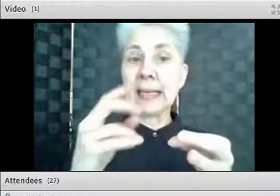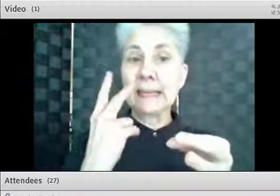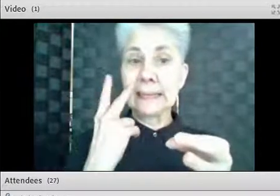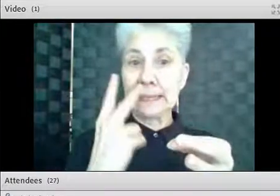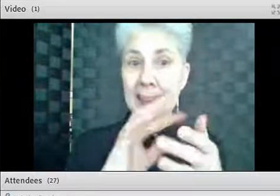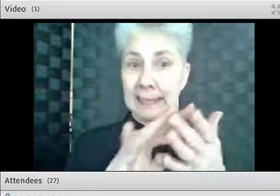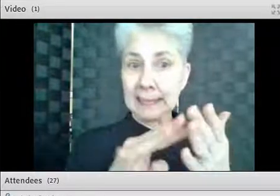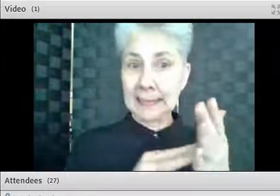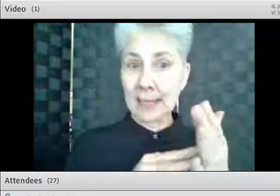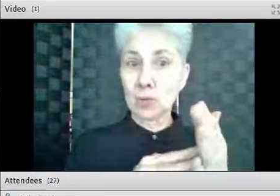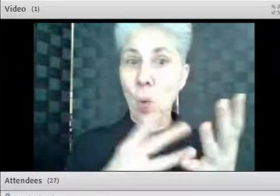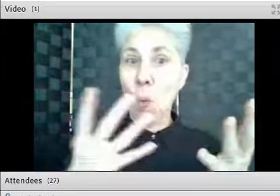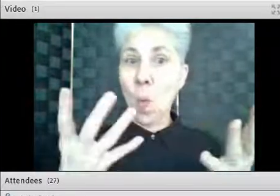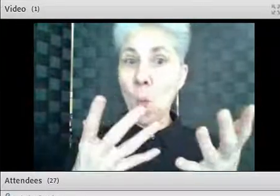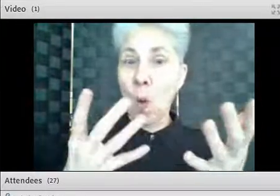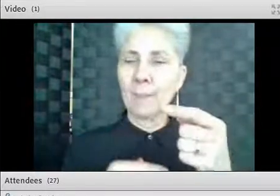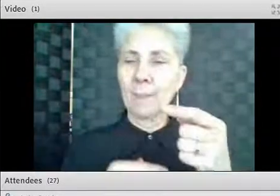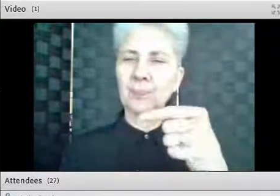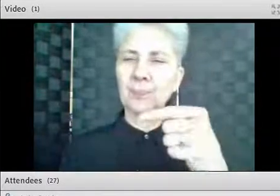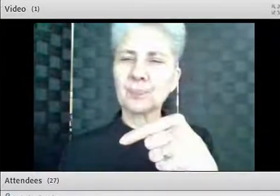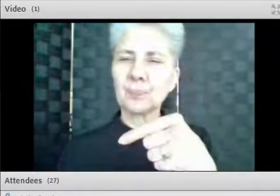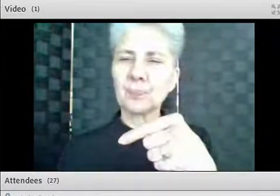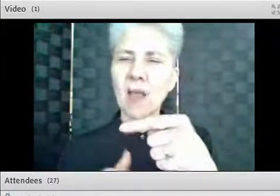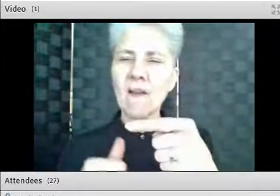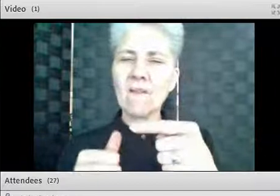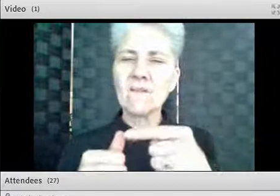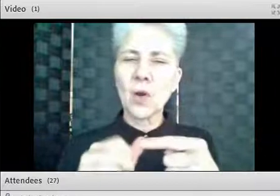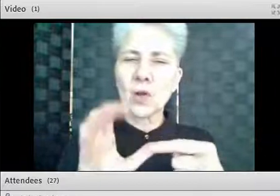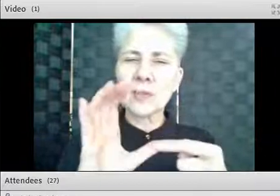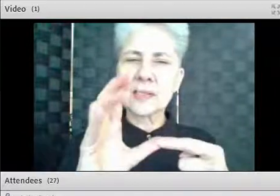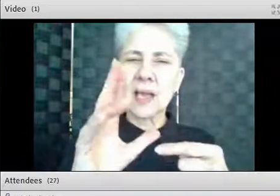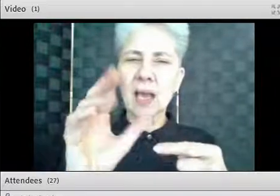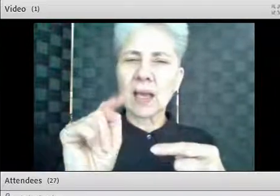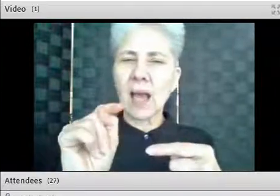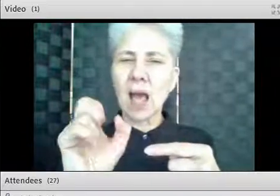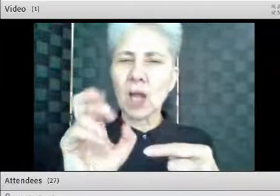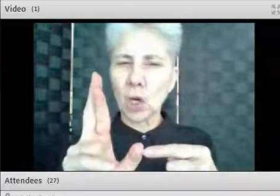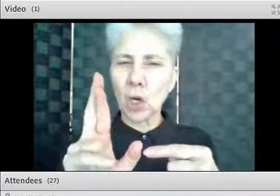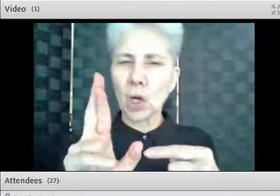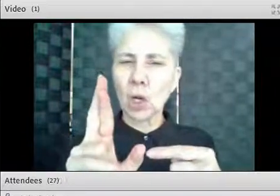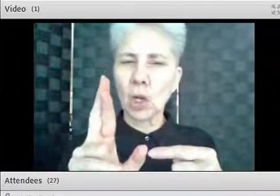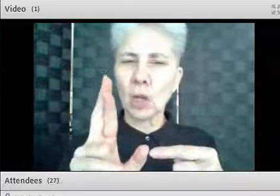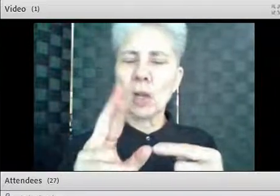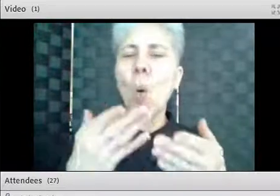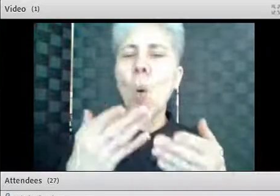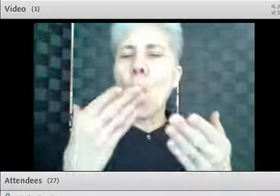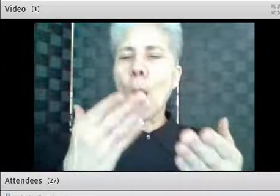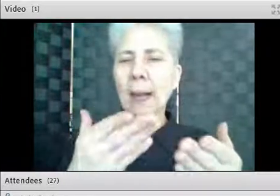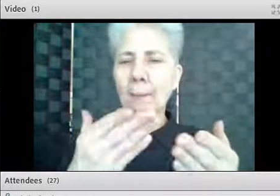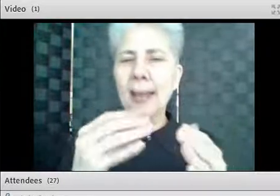is that the first Cutter that is recommended with an LCC